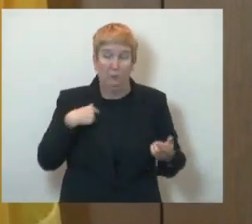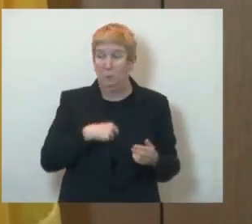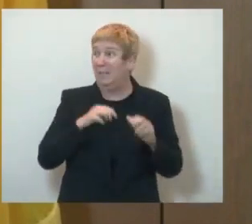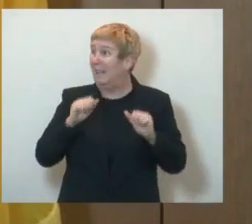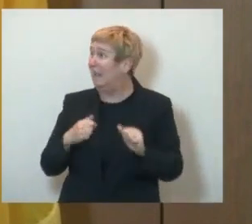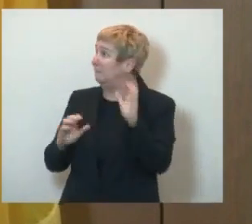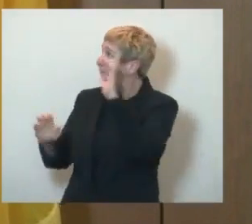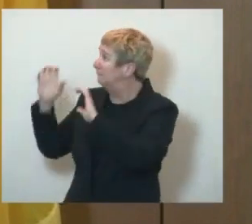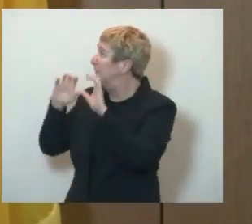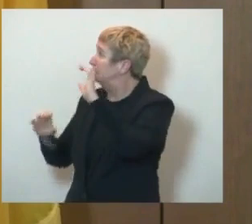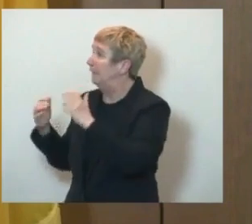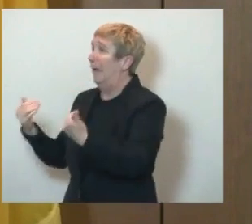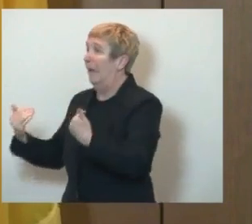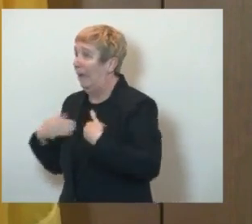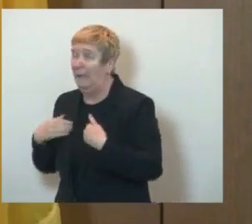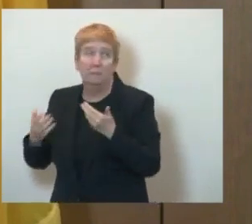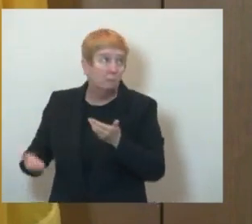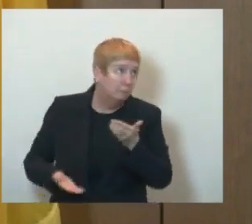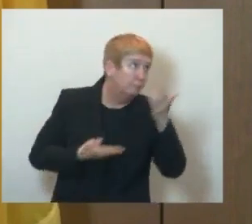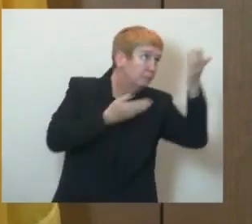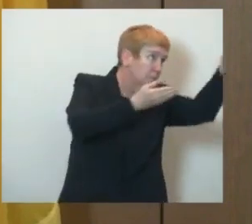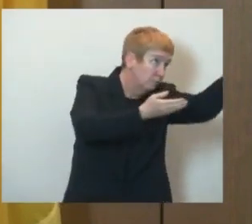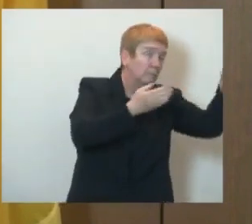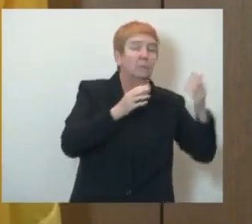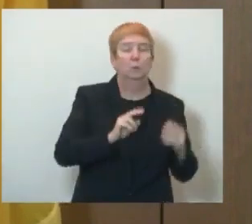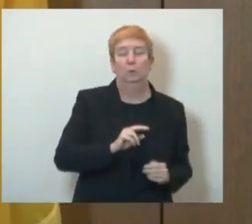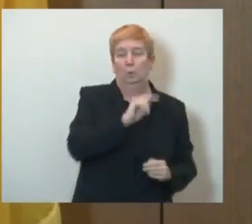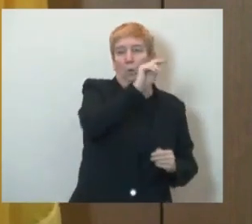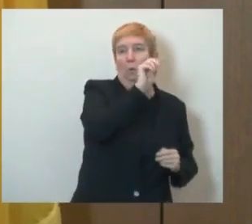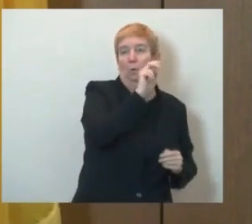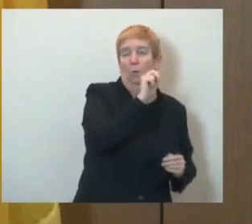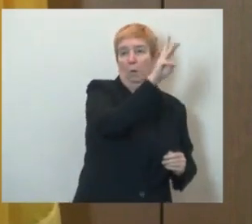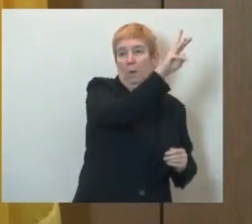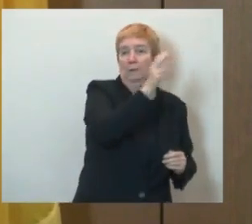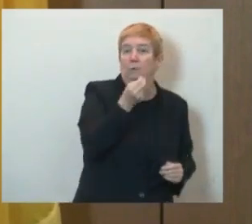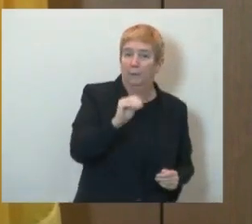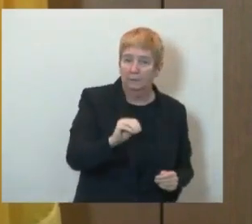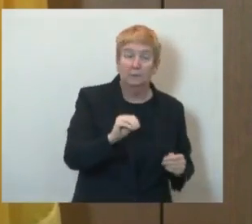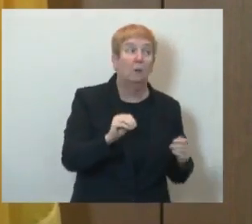THEY BOTH DESERVE THAT ATTENTION AND WE’LL GET IT INCLUDING BEARING ALL OF THE RESOURCES.